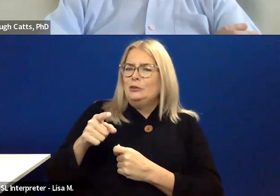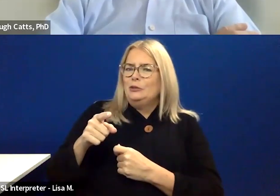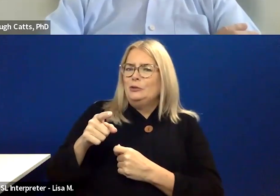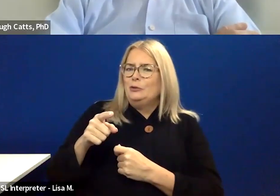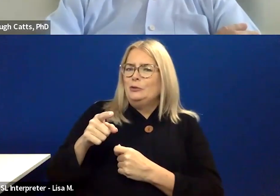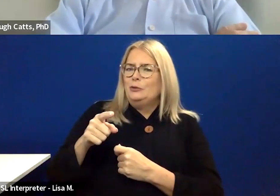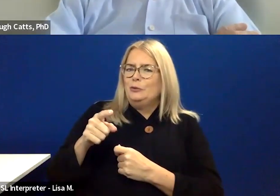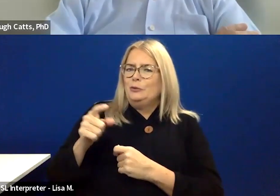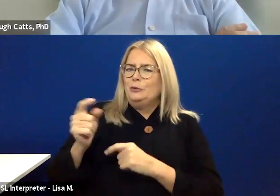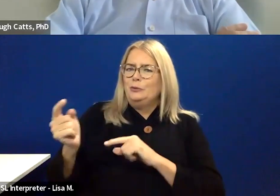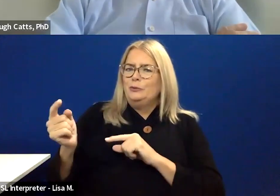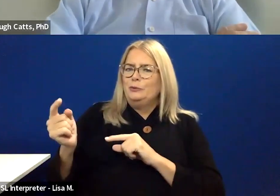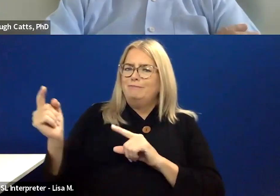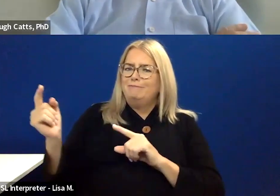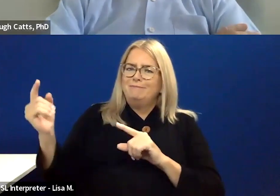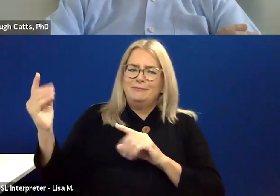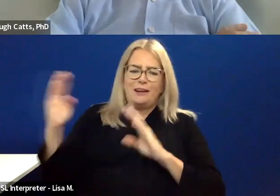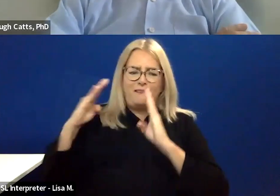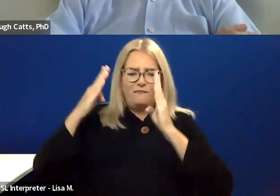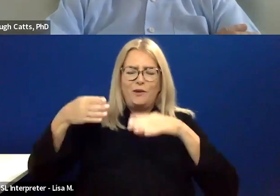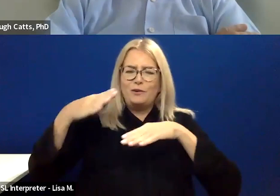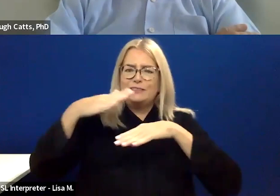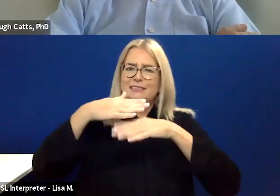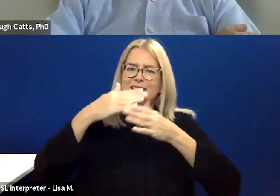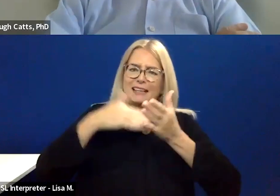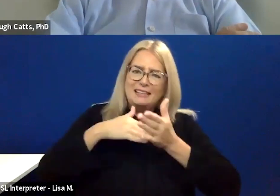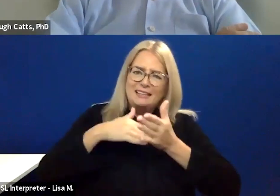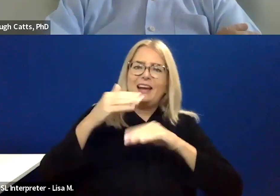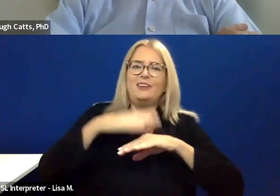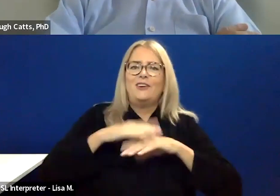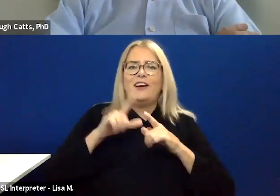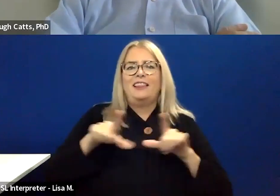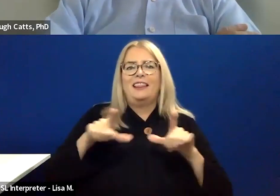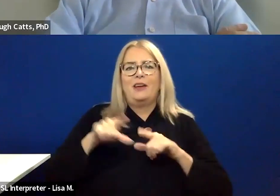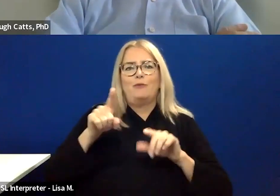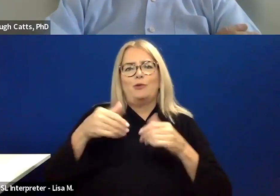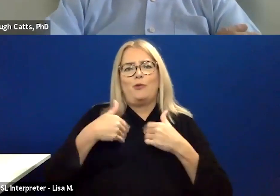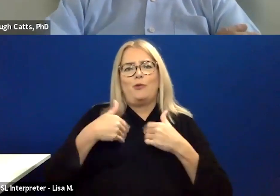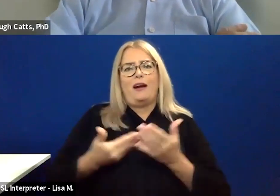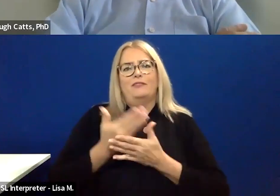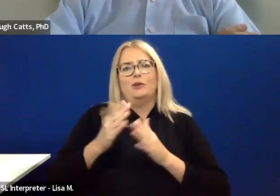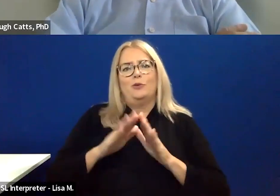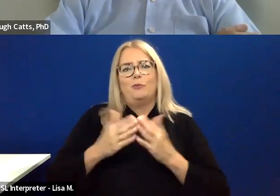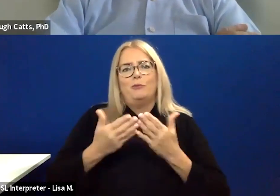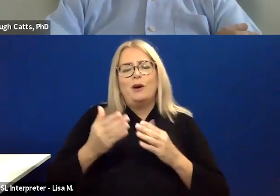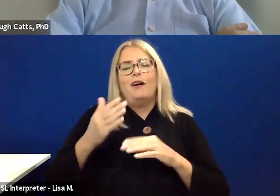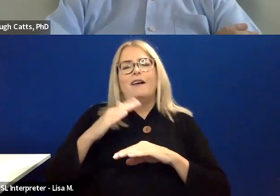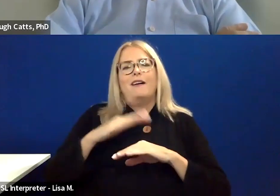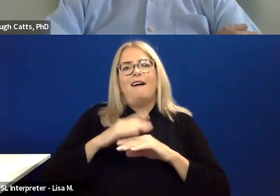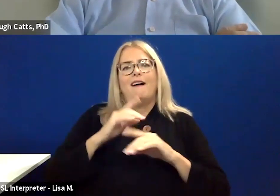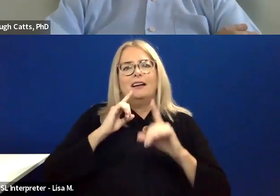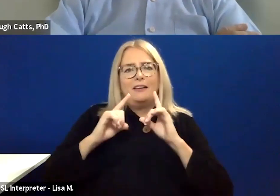that language or or refocus because you have a new book on on conversations that uh I got a chance to